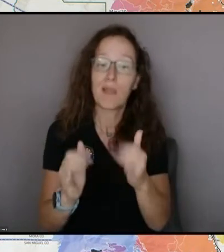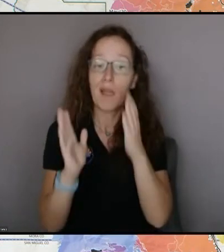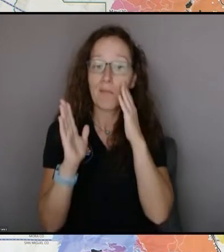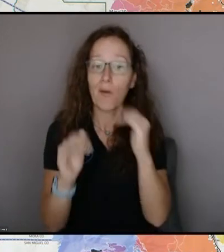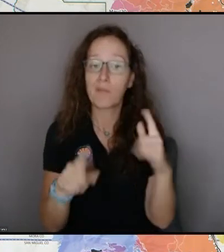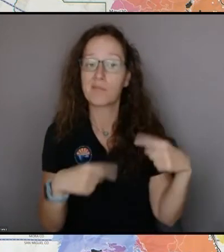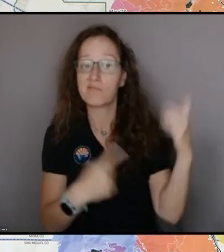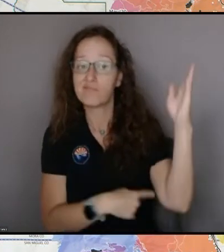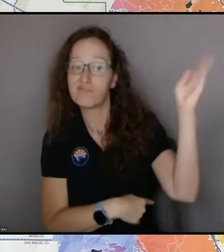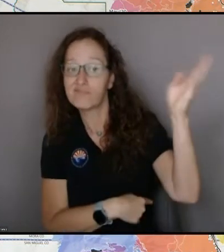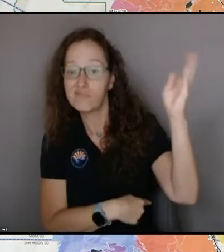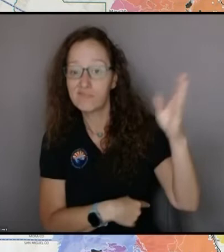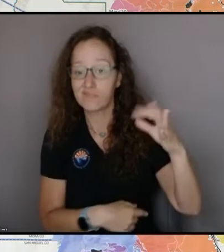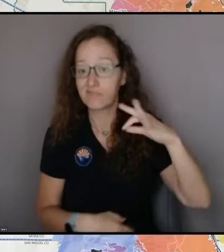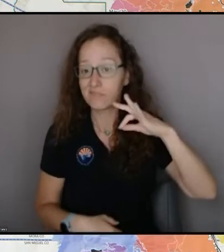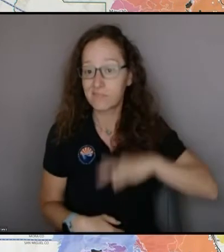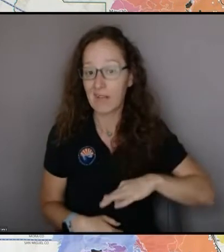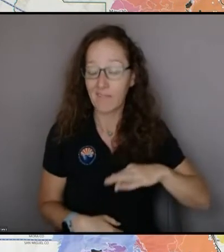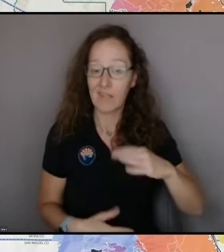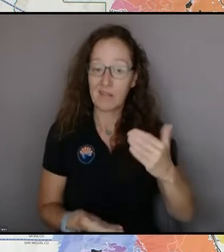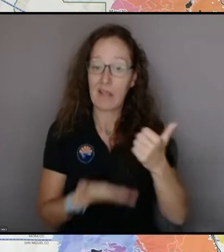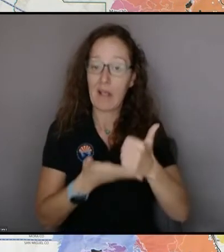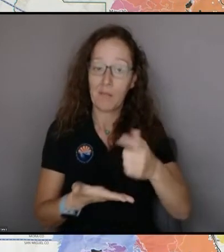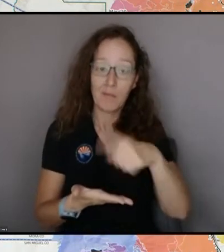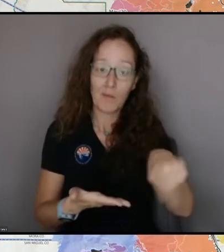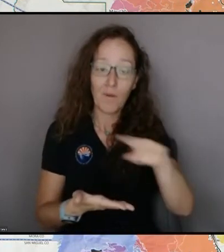the rest of our team has. We're glad we're here to help. And I